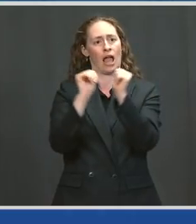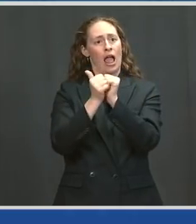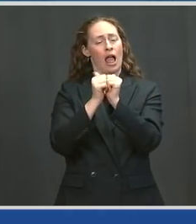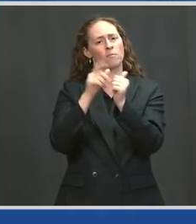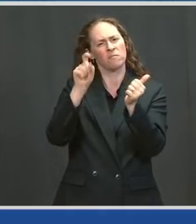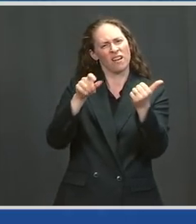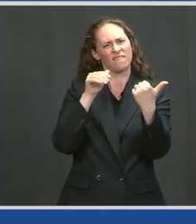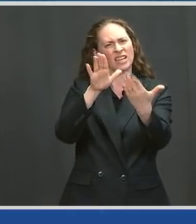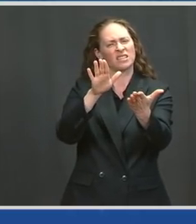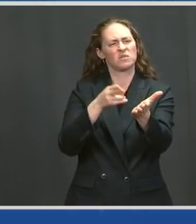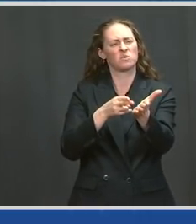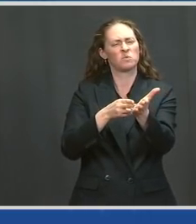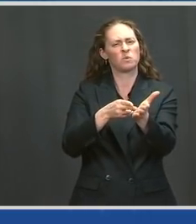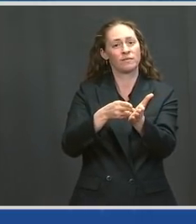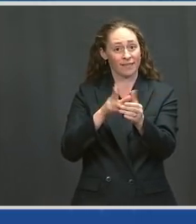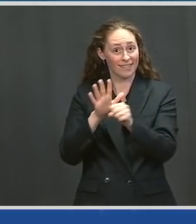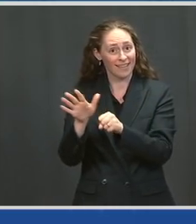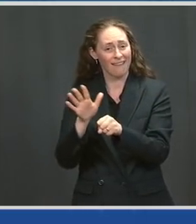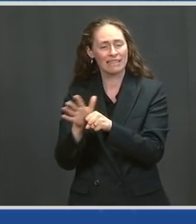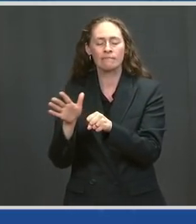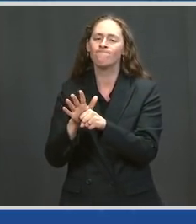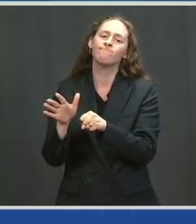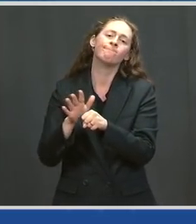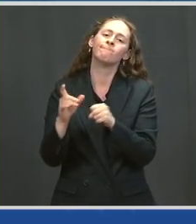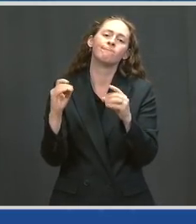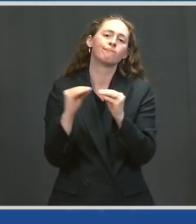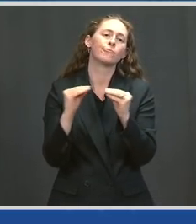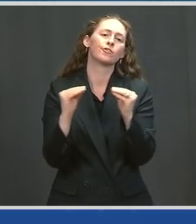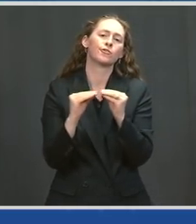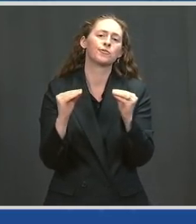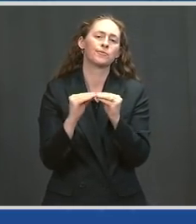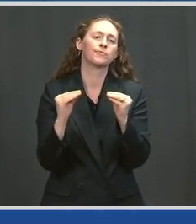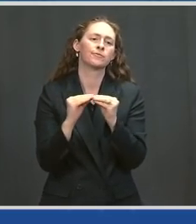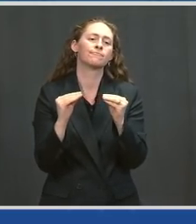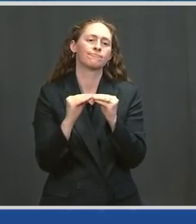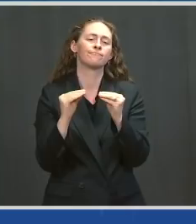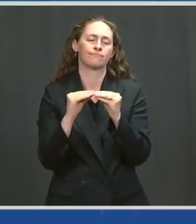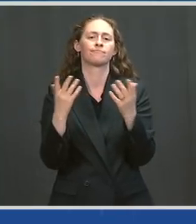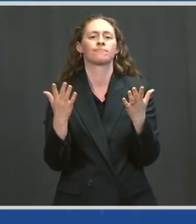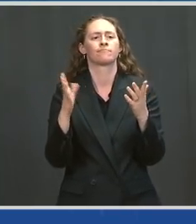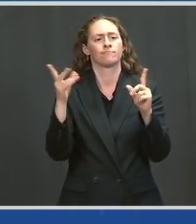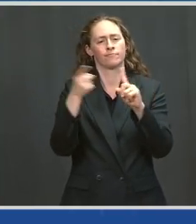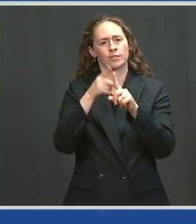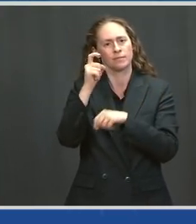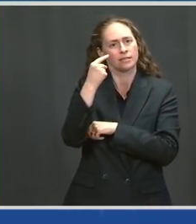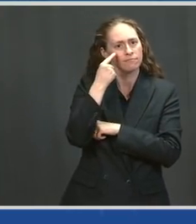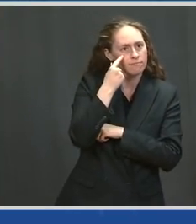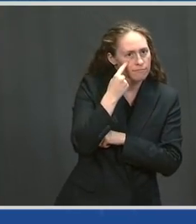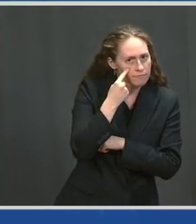First we have to see, hear, and give respect to Mother Randall,